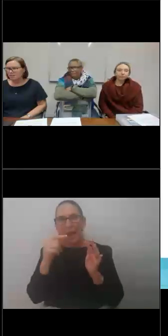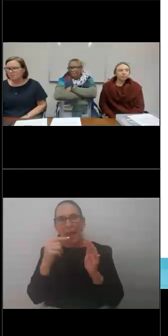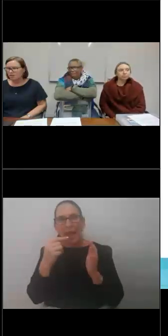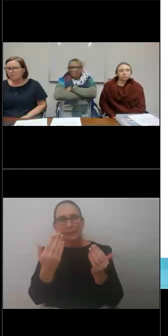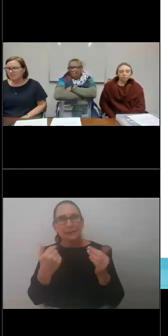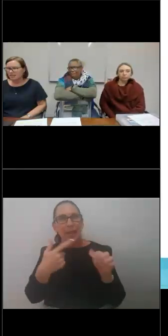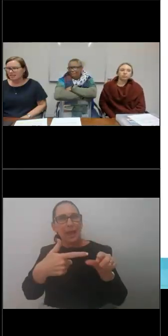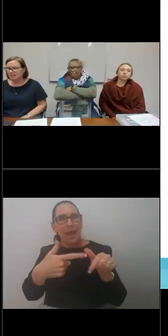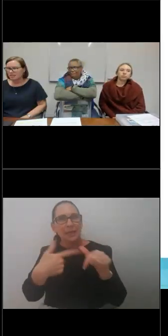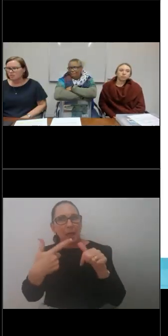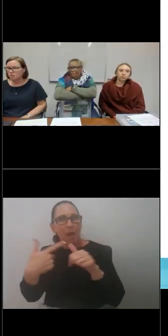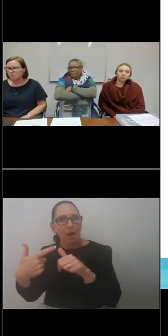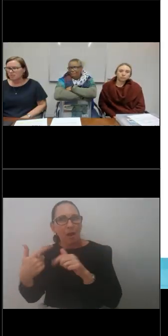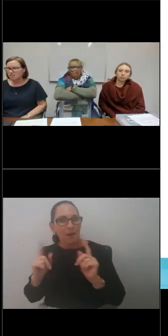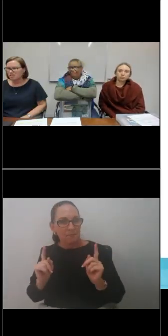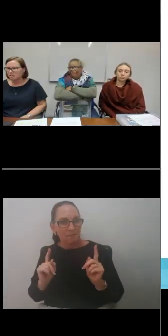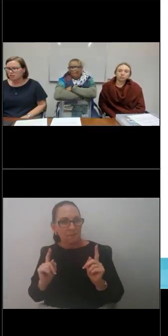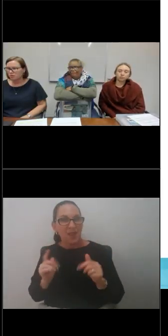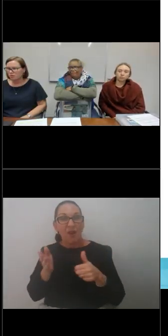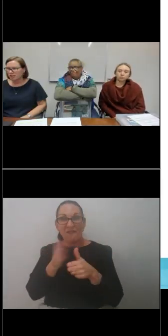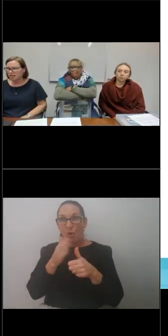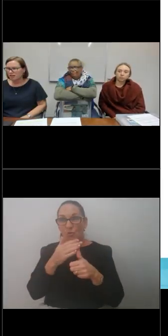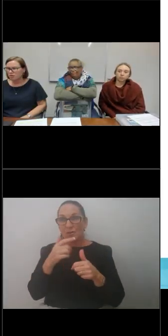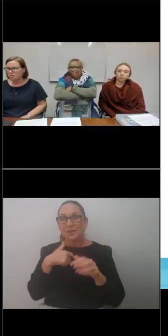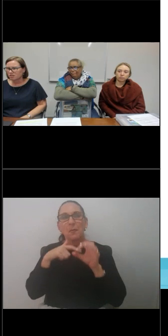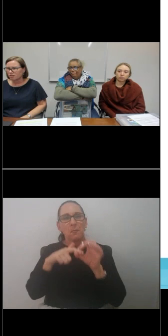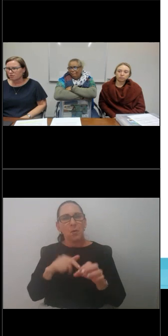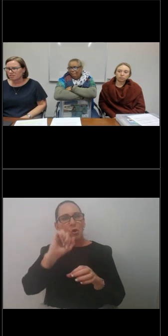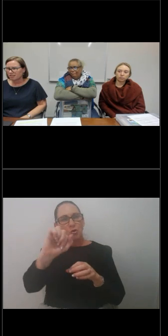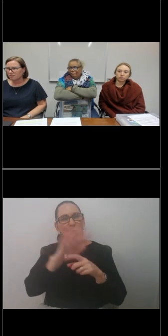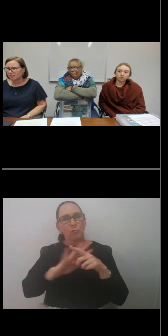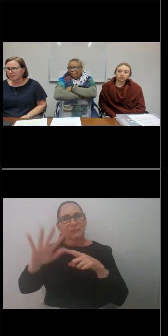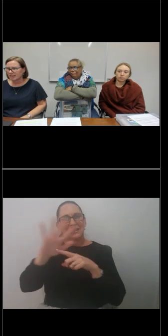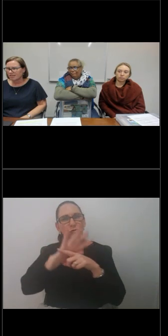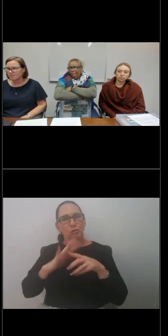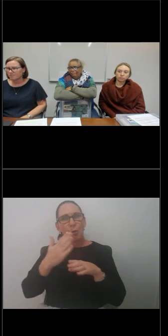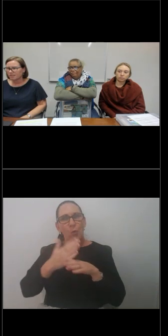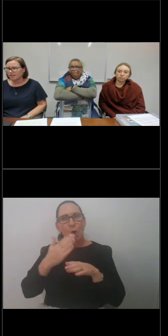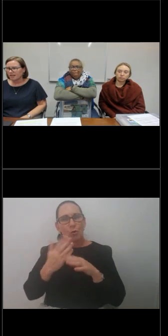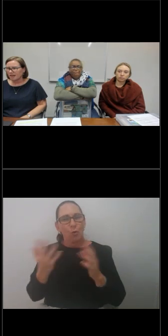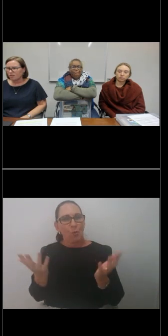poll today is what region do you work in and I'm just going to launch that for you now I'll give